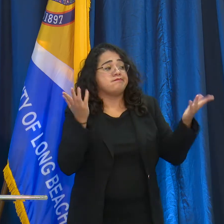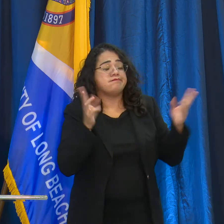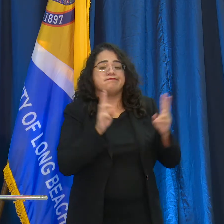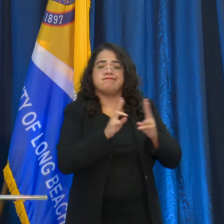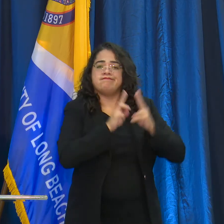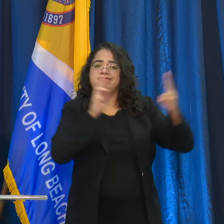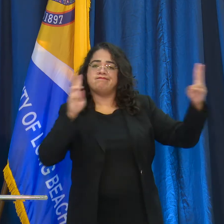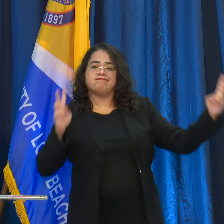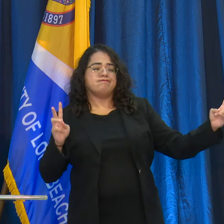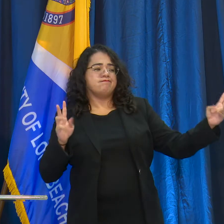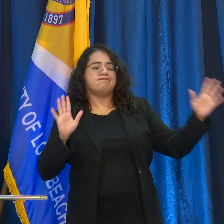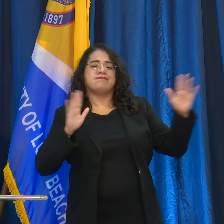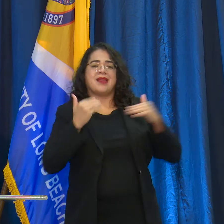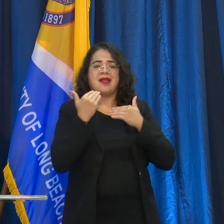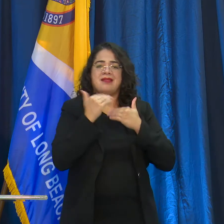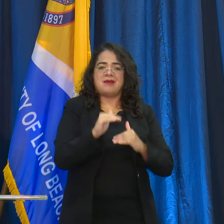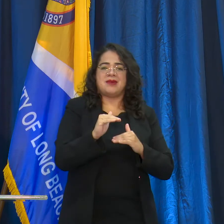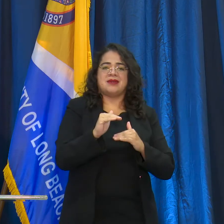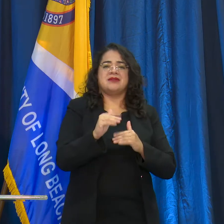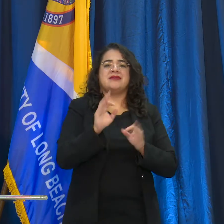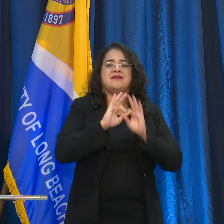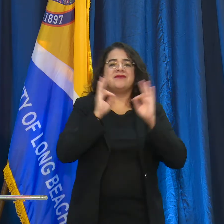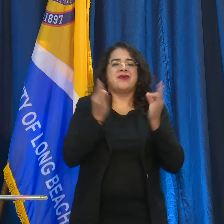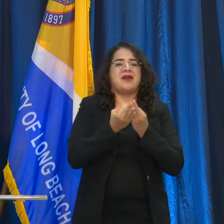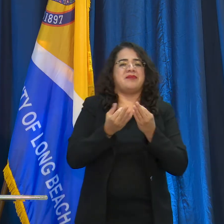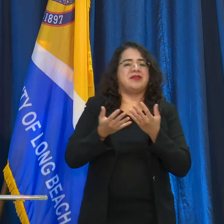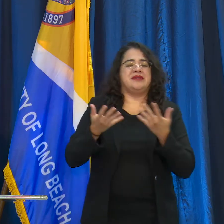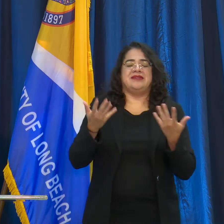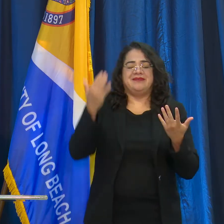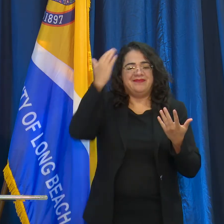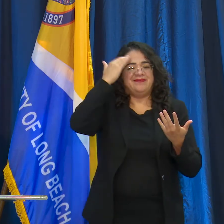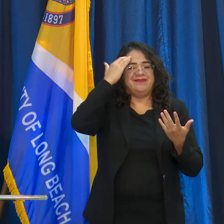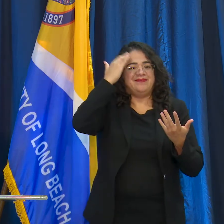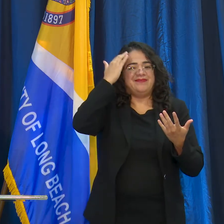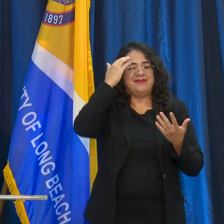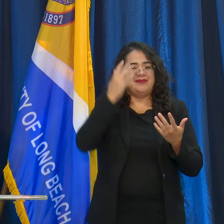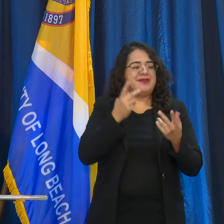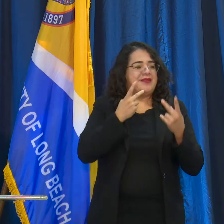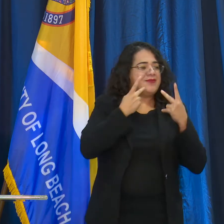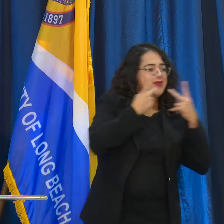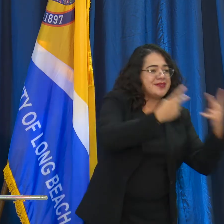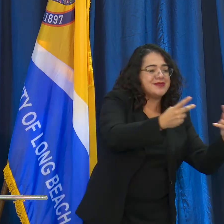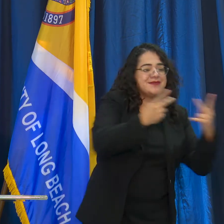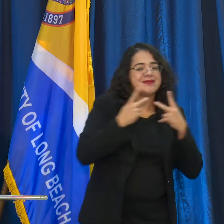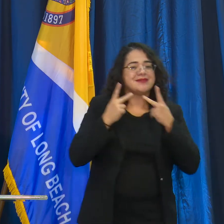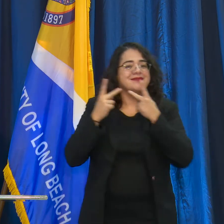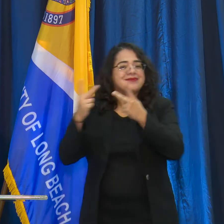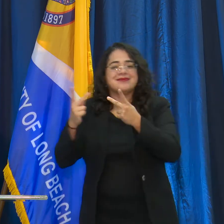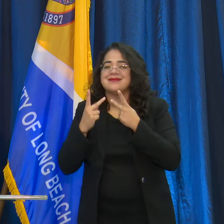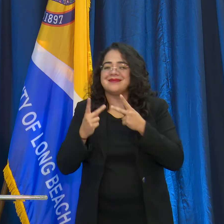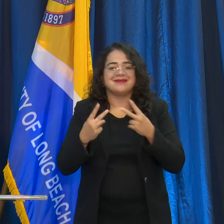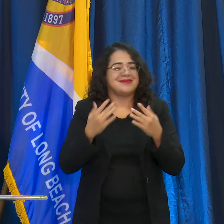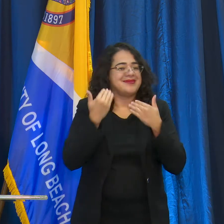Obviously limiting family interactions has been hard, but I know we've all been we've all been doing it. It's the right thing to do as well.